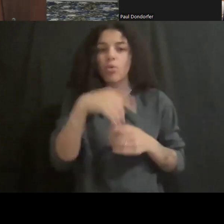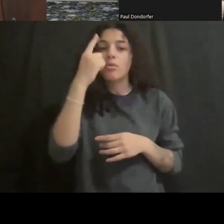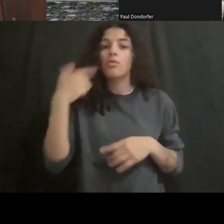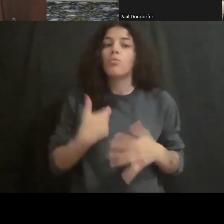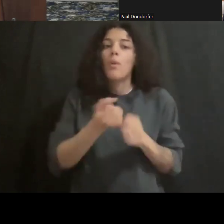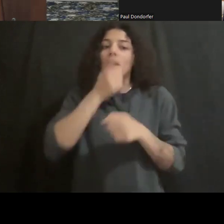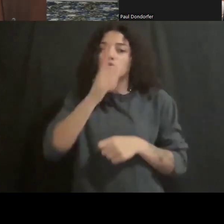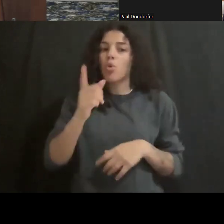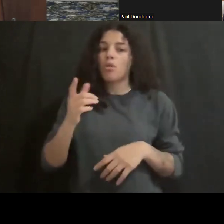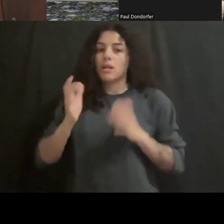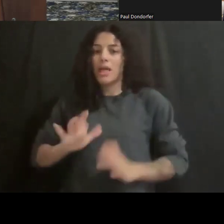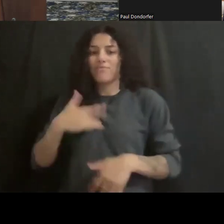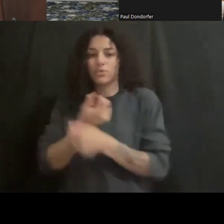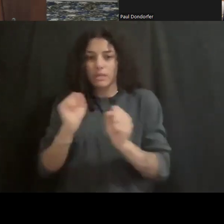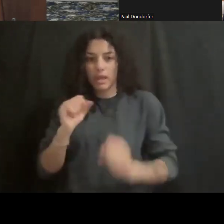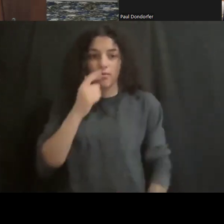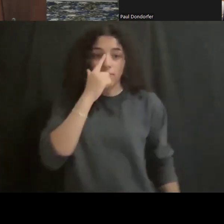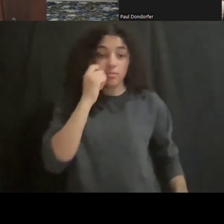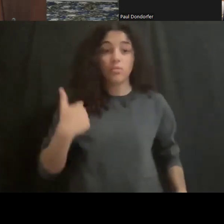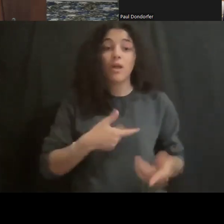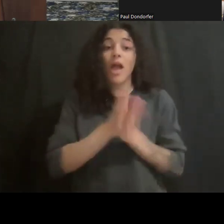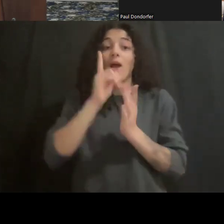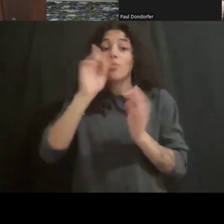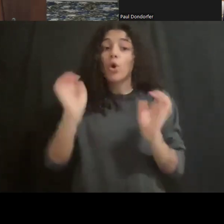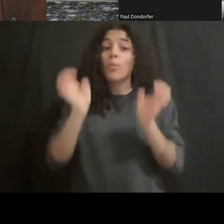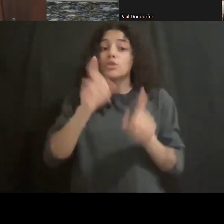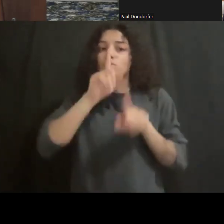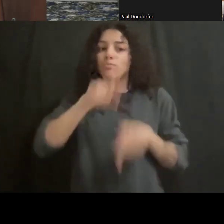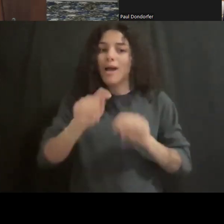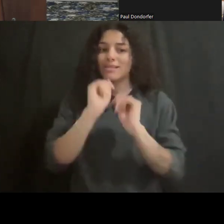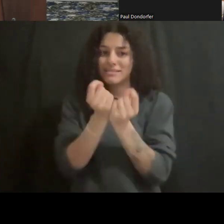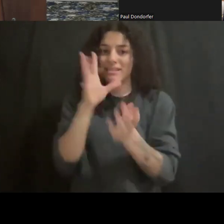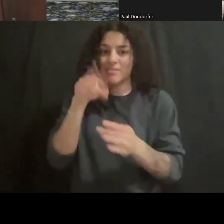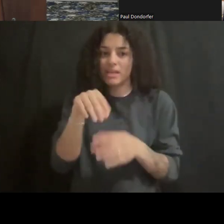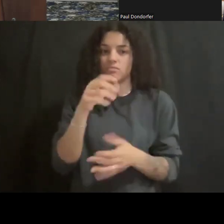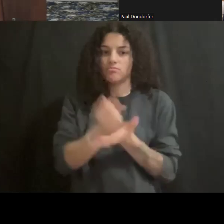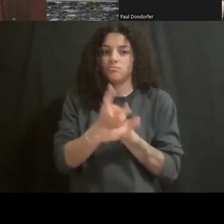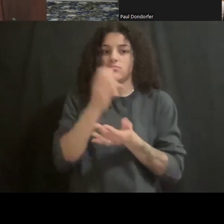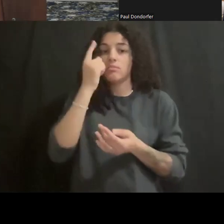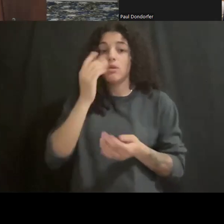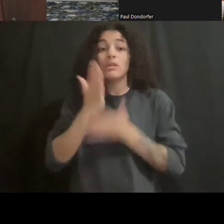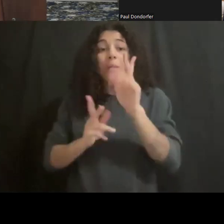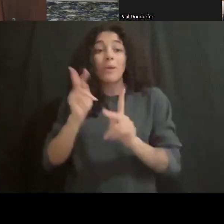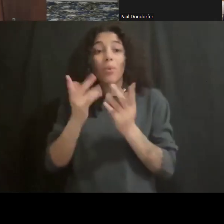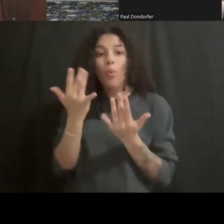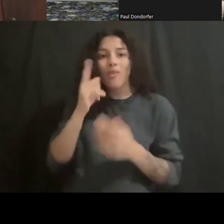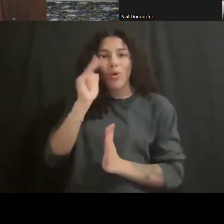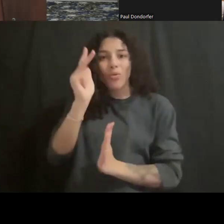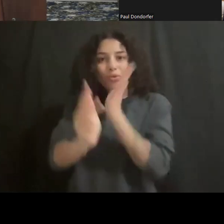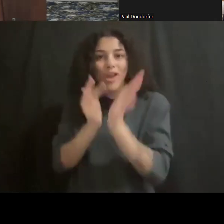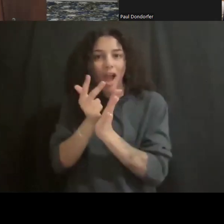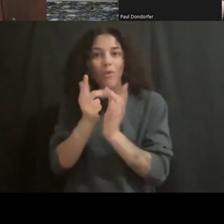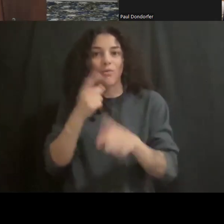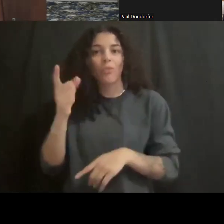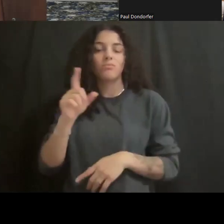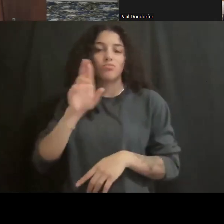out in the field Some have reported up to 3 hours of wait time for RPD Um or emergency GPS locator